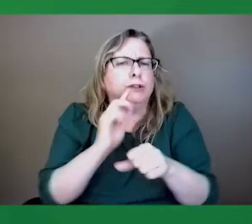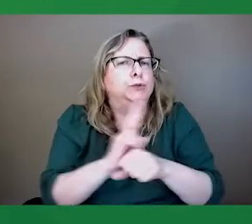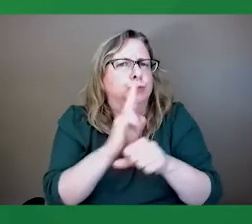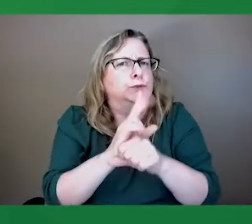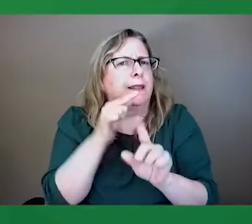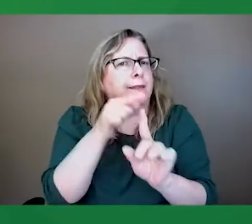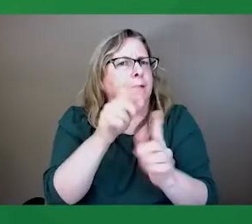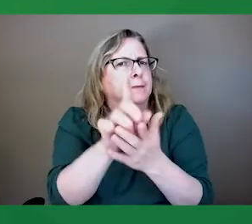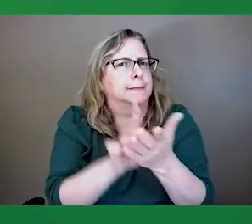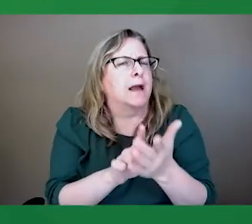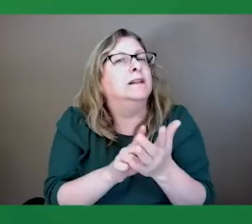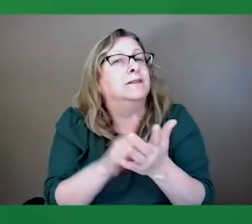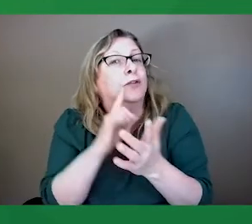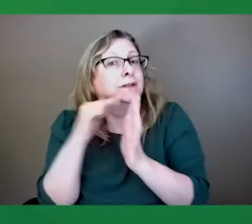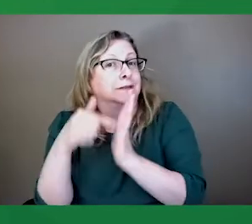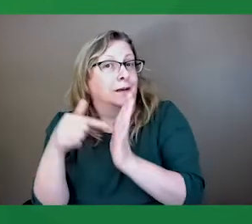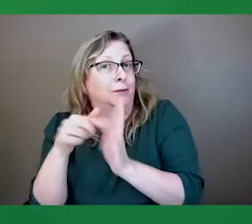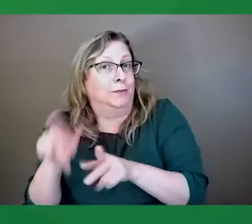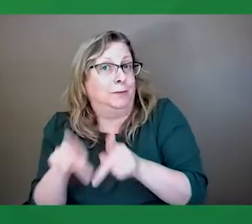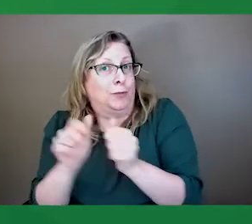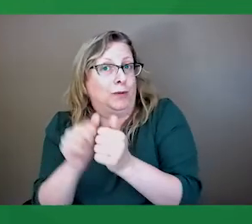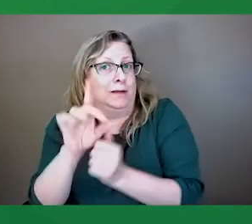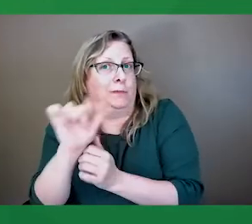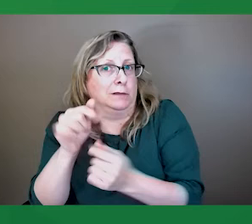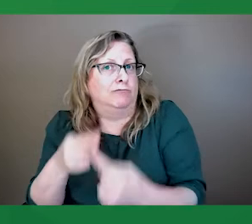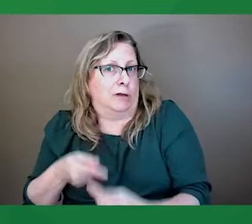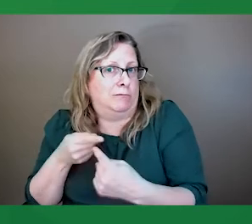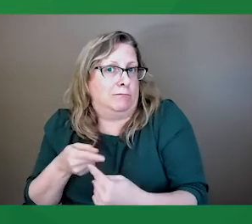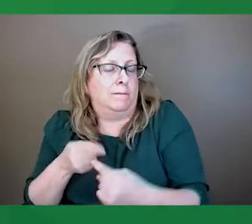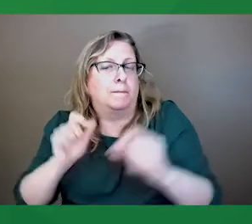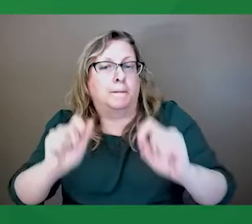And at the very end, the furthest out are what